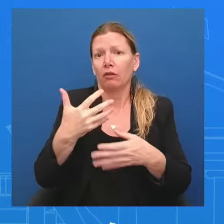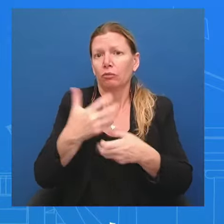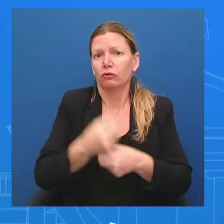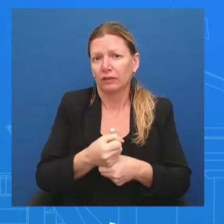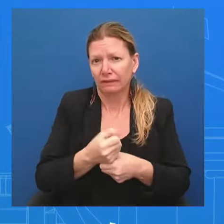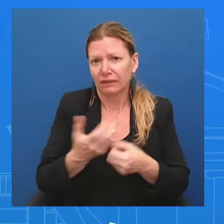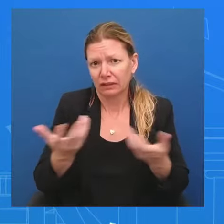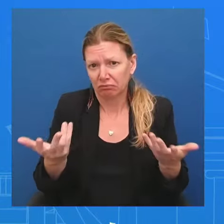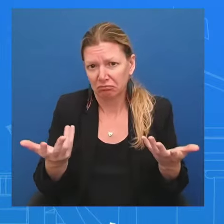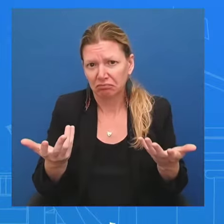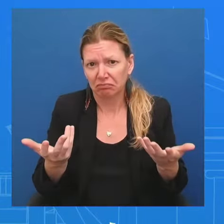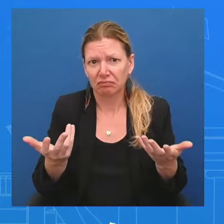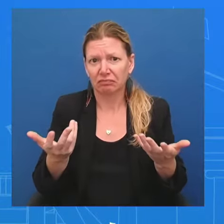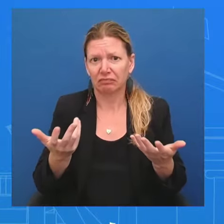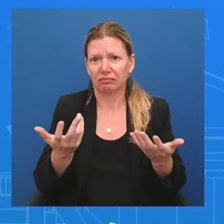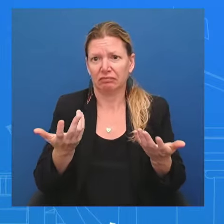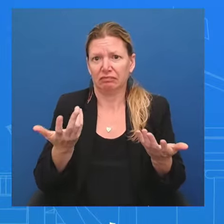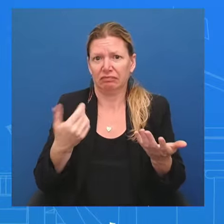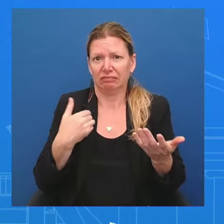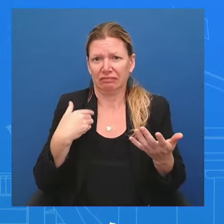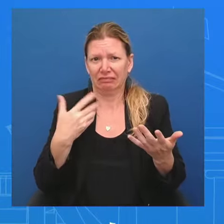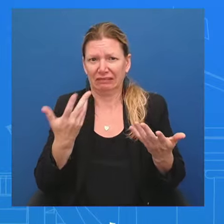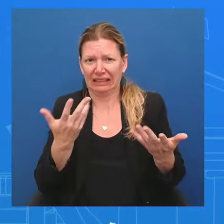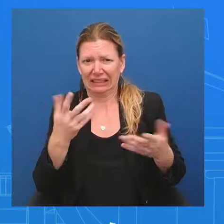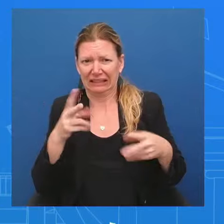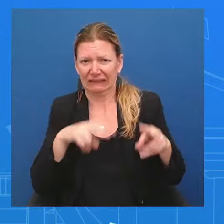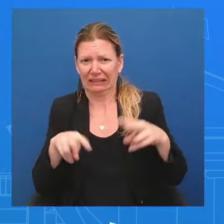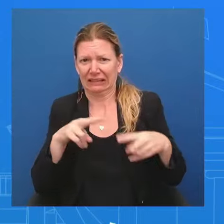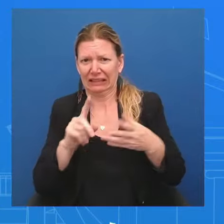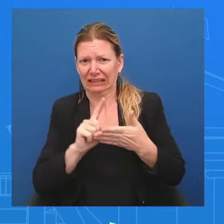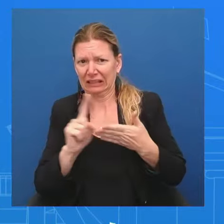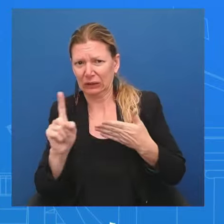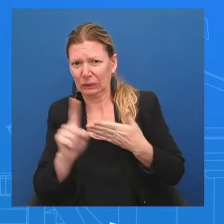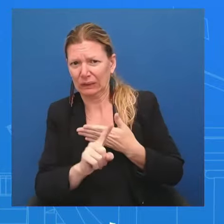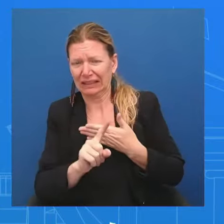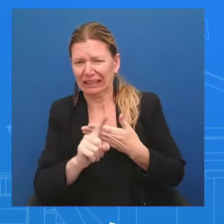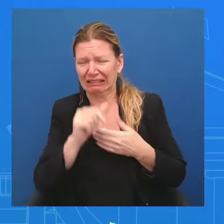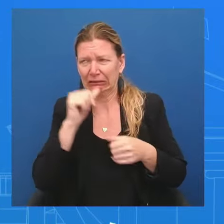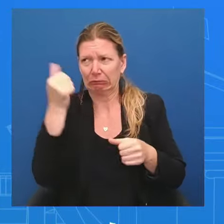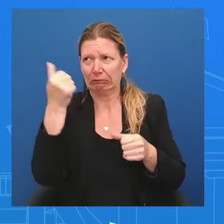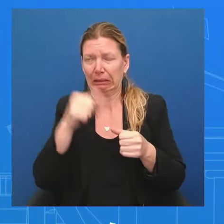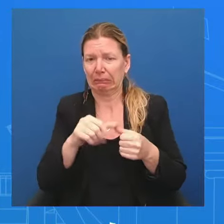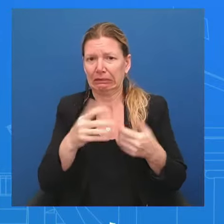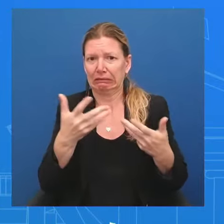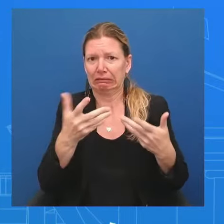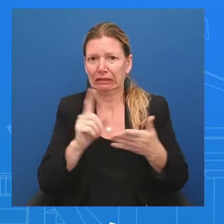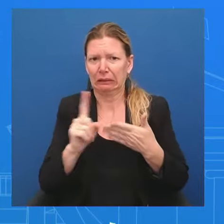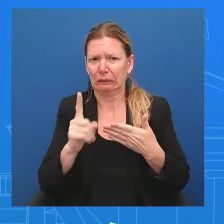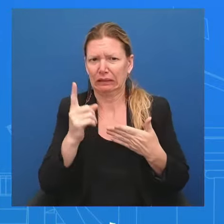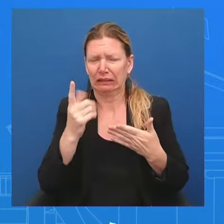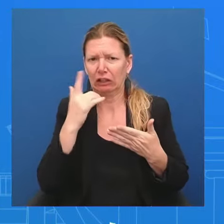Off the top of my head, I don't know what next week looks like, but obviously… No, I know France, D-Day, but I'm talking about the beginning of the week,